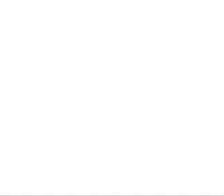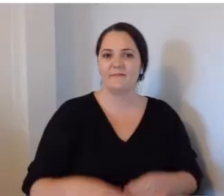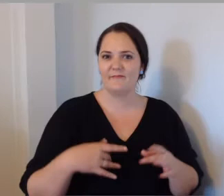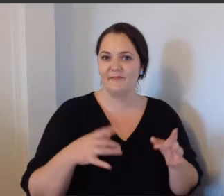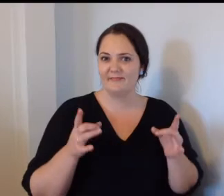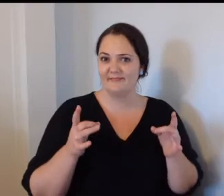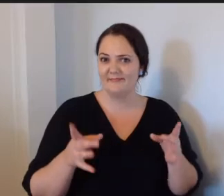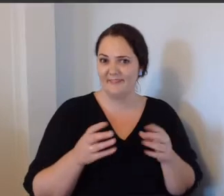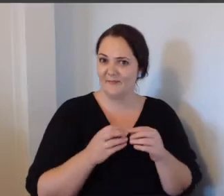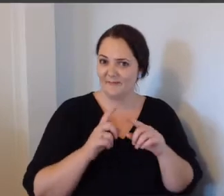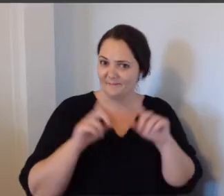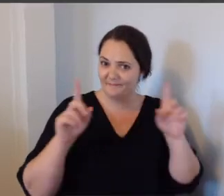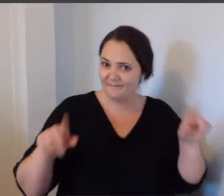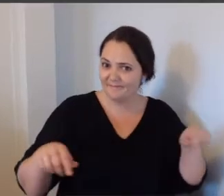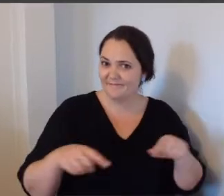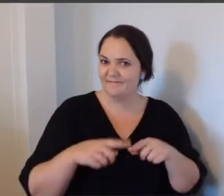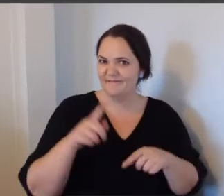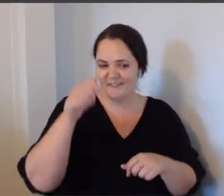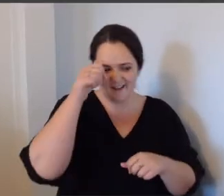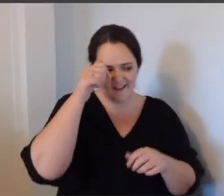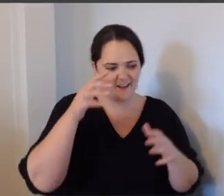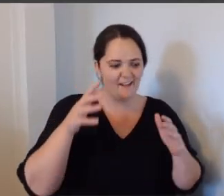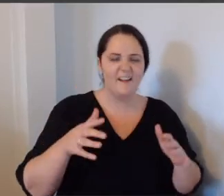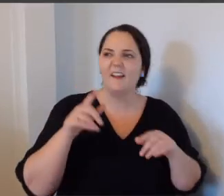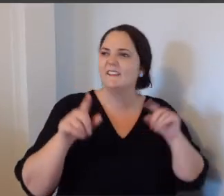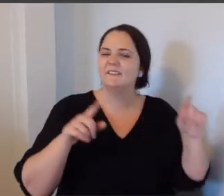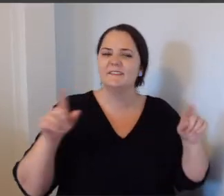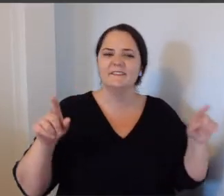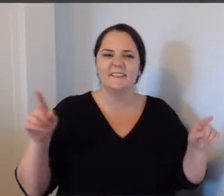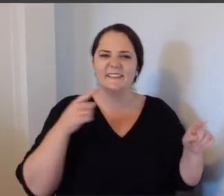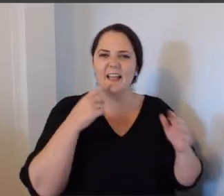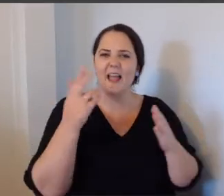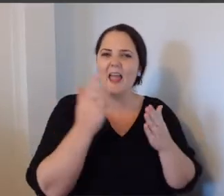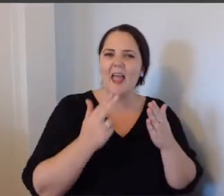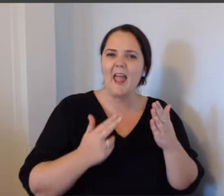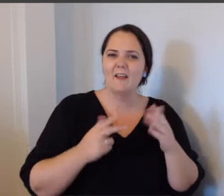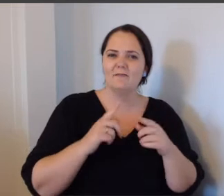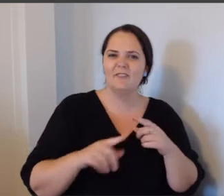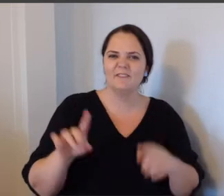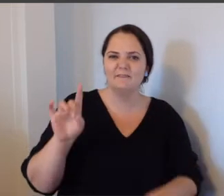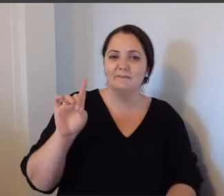Most of us are familiar with the image of the romantic artist who suffers and toils away alone,